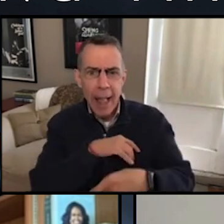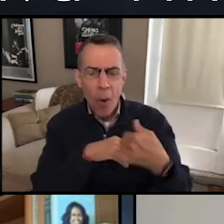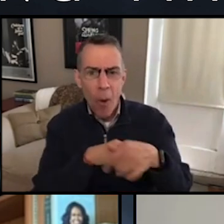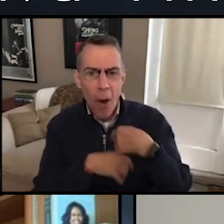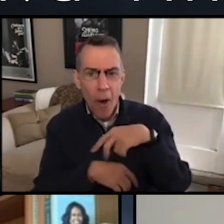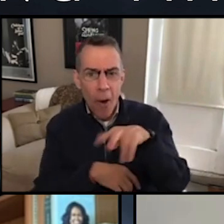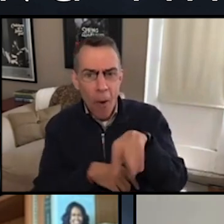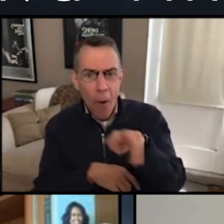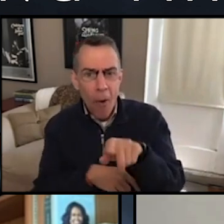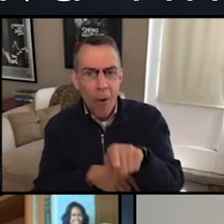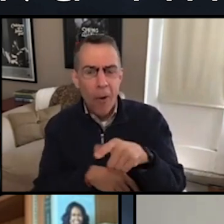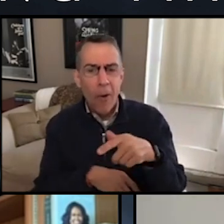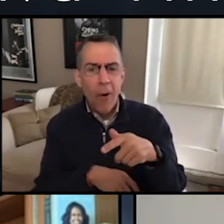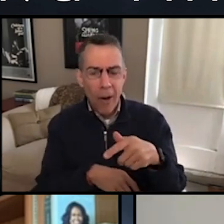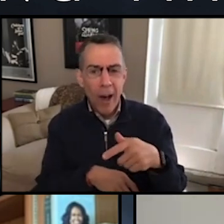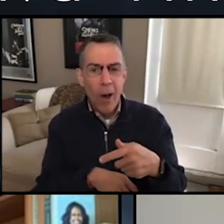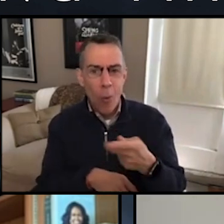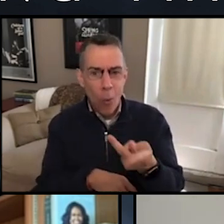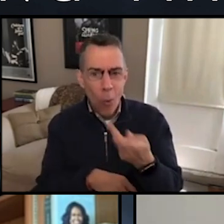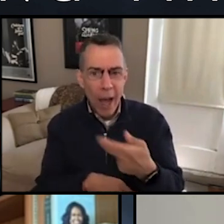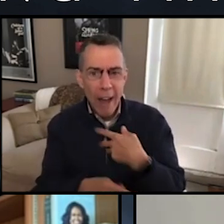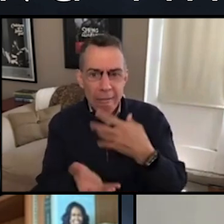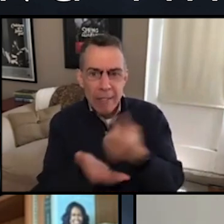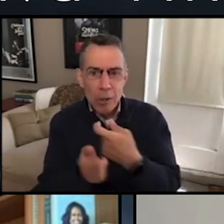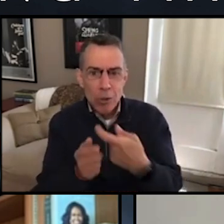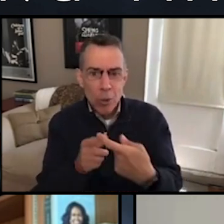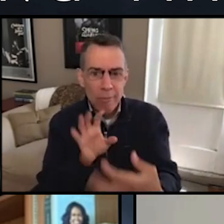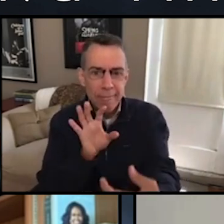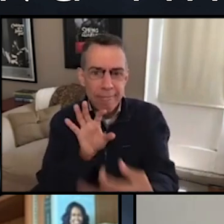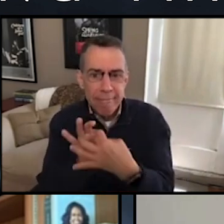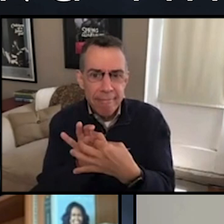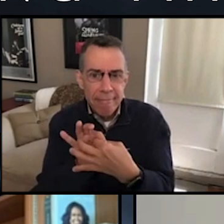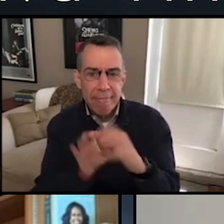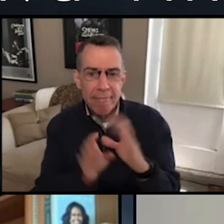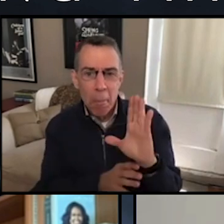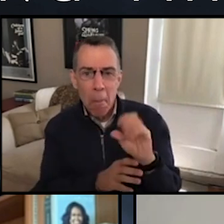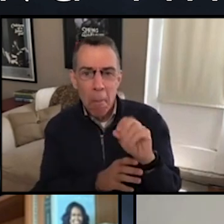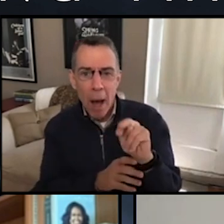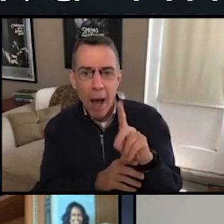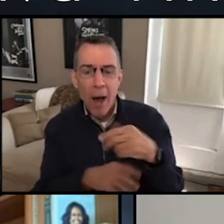did have a chance to bond and I fell that Robert is very talented and we were